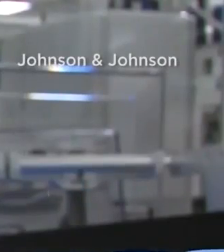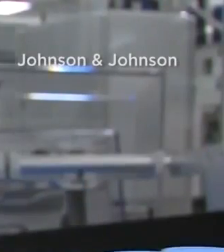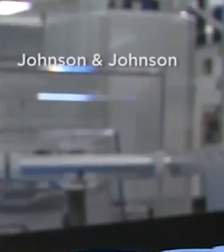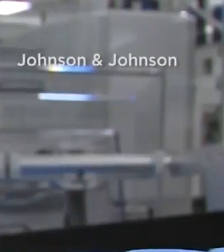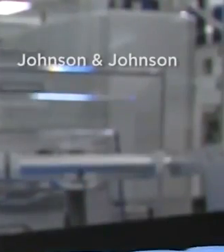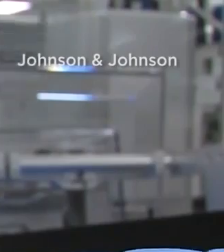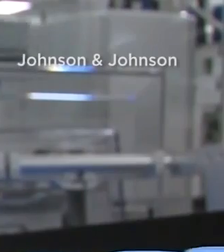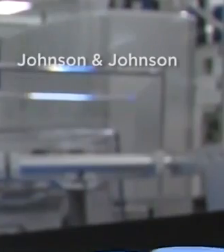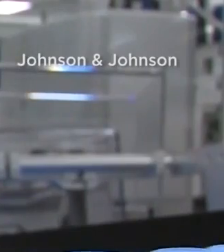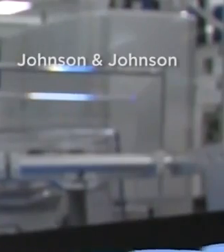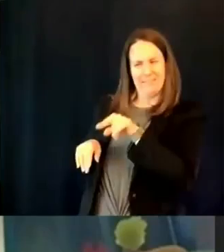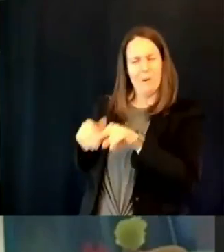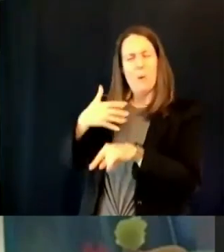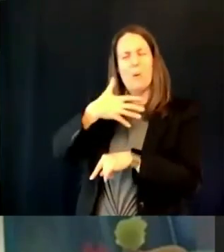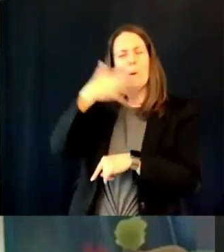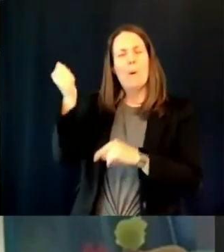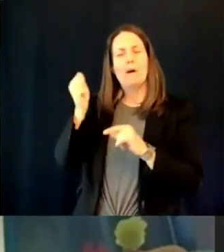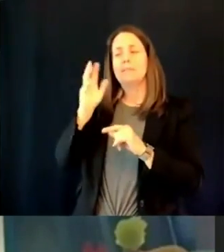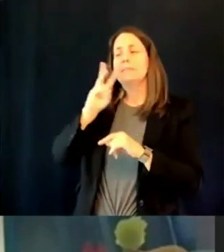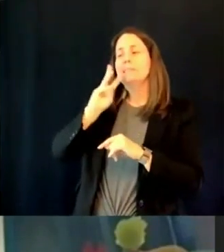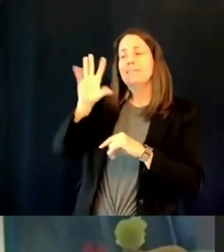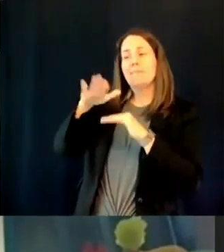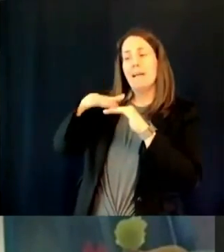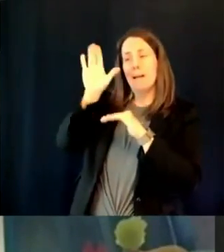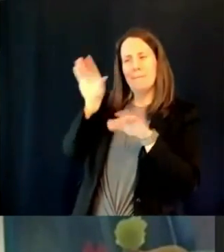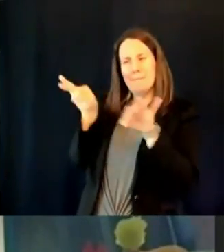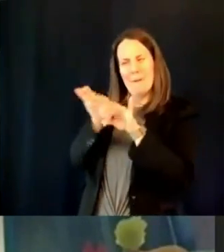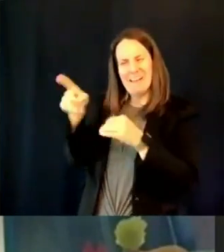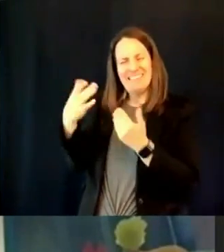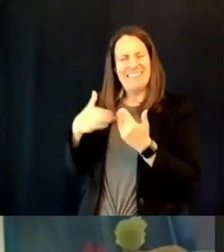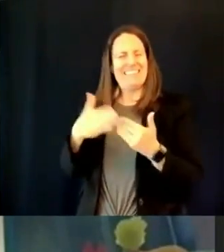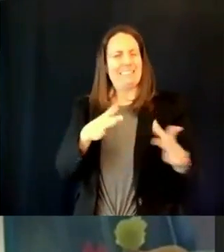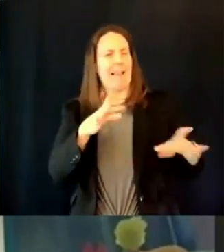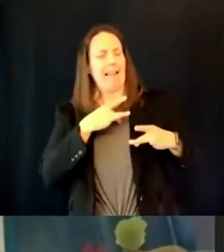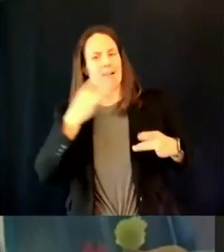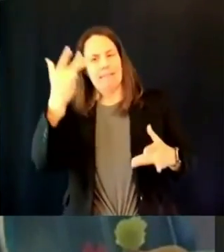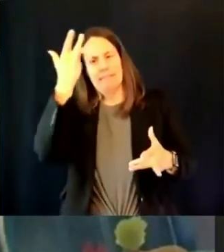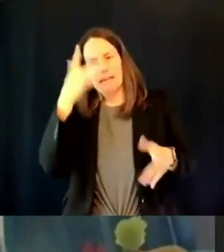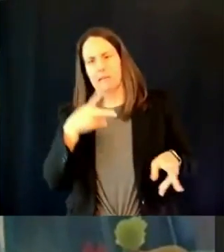HEARST PLUS PERCENT OF THE HOPE ON THE JOHNSON AND JOHNSON VACCINE HAS AFFECTED SUPPLY HERE IN WISCONSIN. STILL THERE ARE HIGH NUMBERS